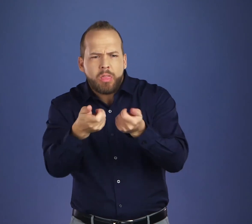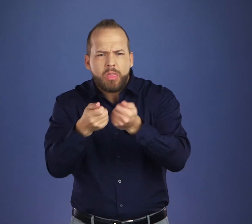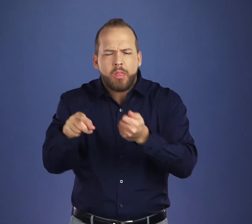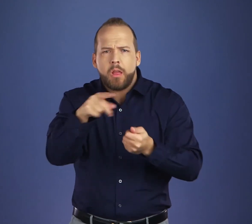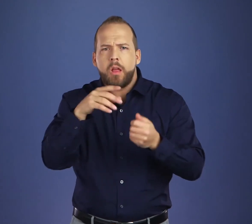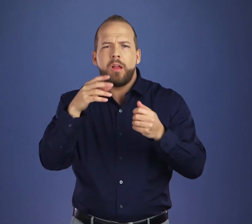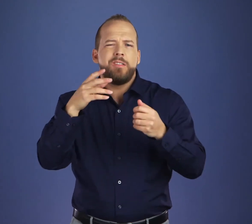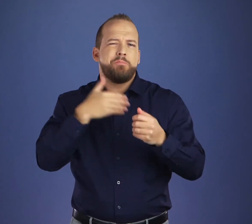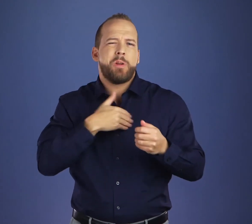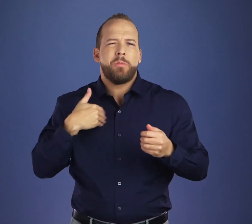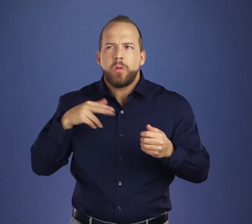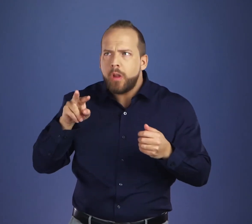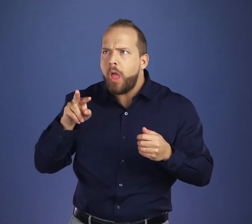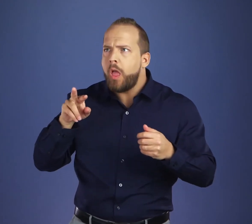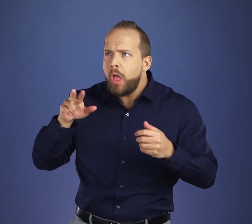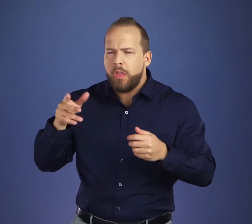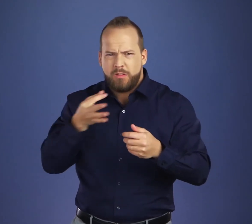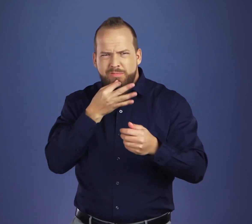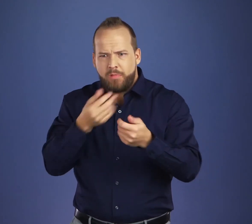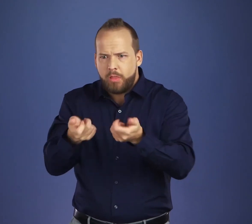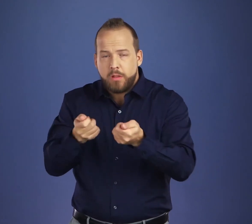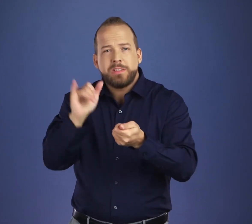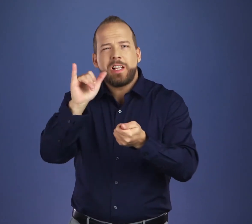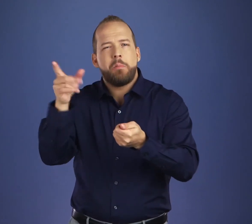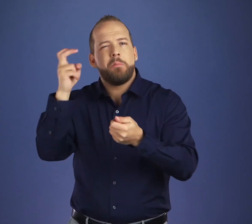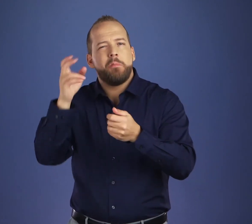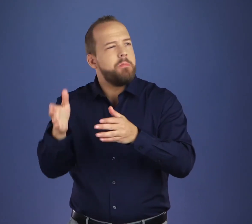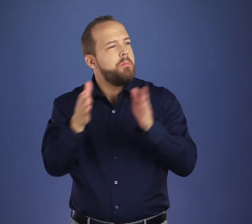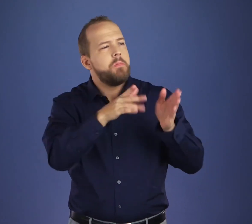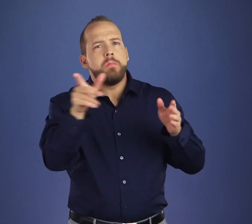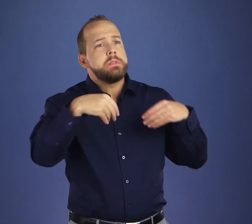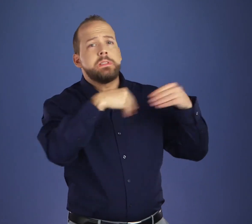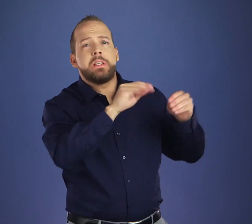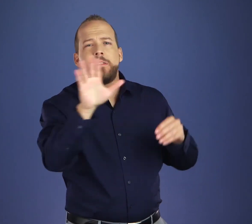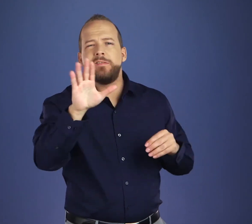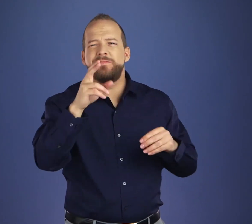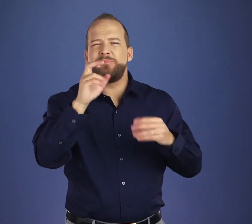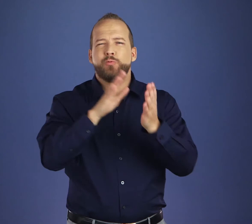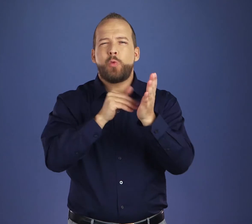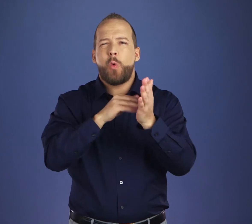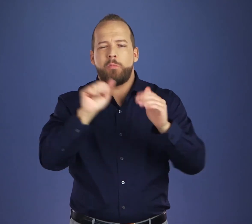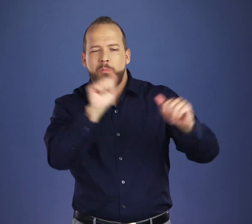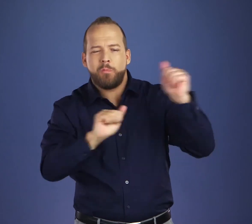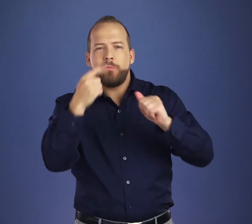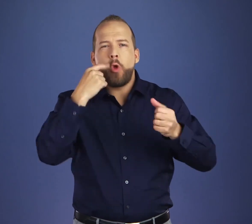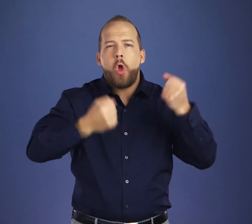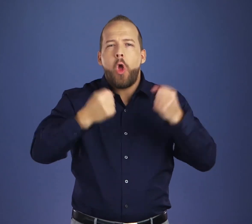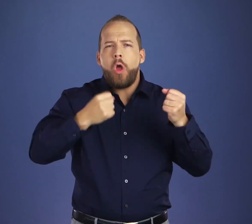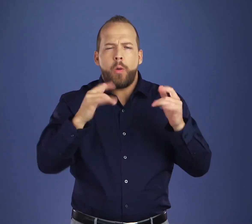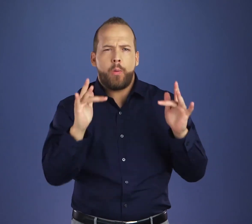These ideas he sold to fellow members with the same burning enthusiasm with which he distributed automobile polish.